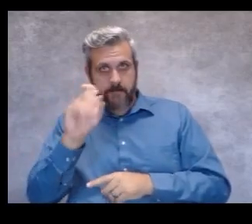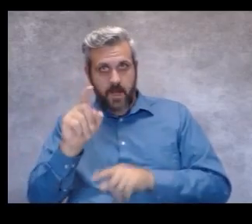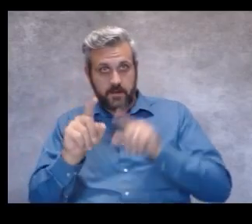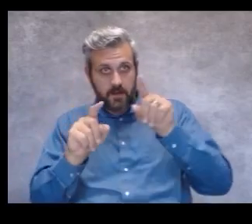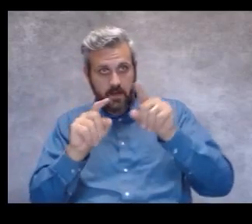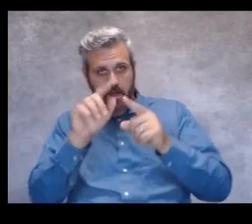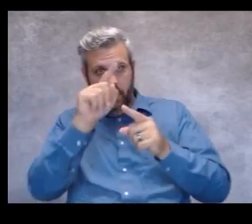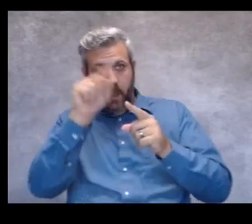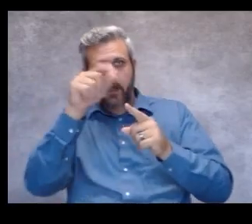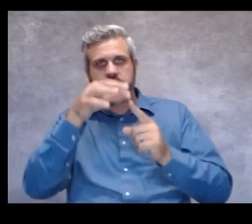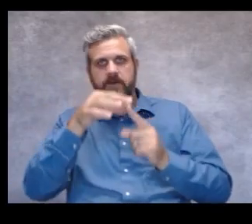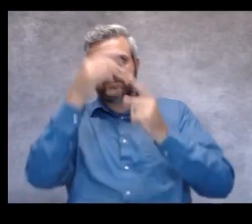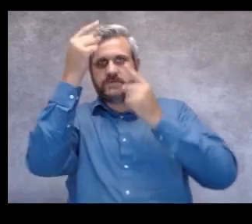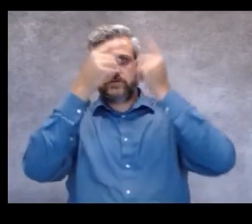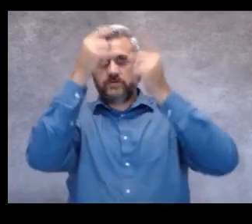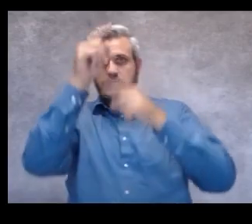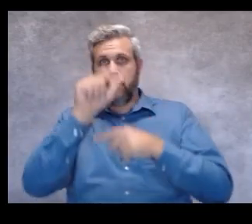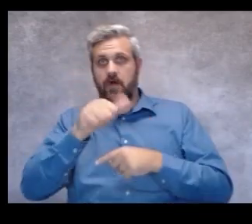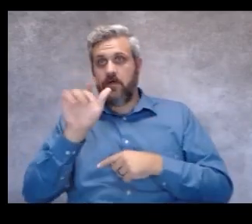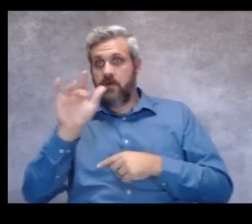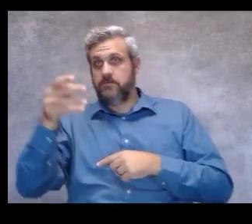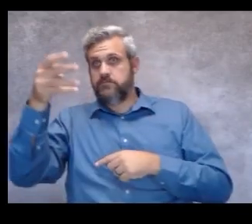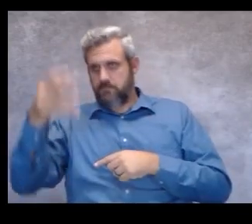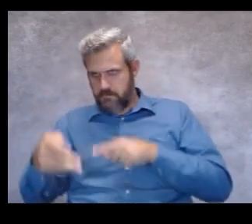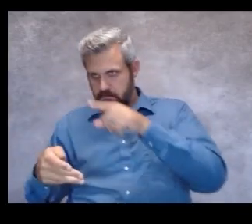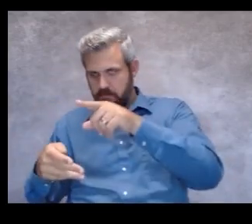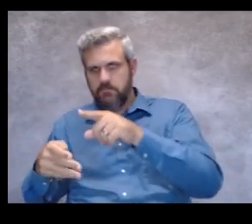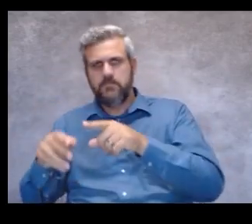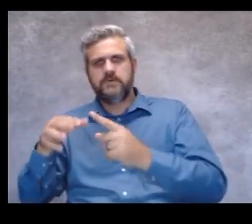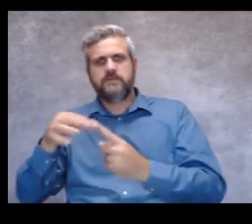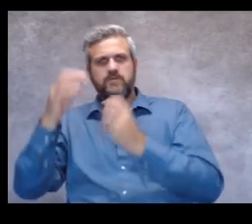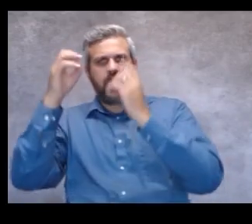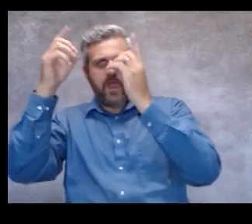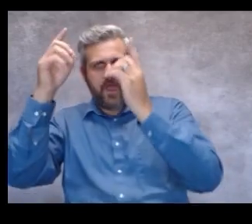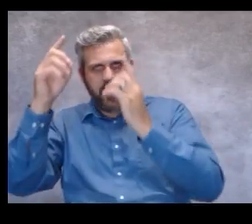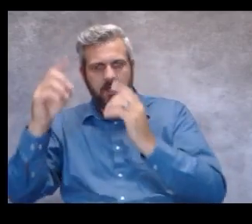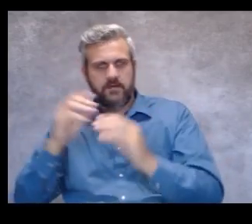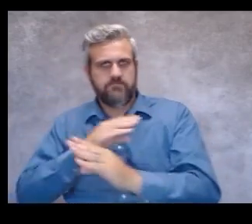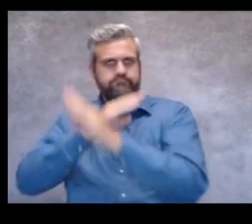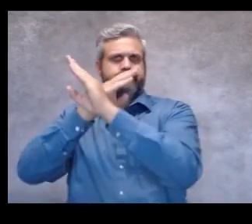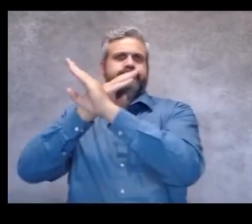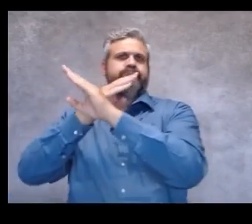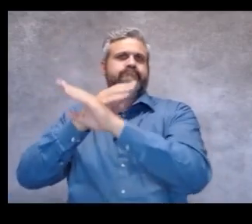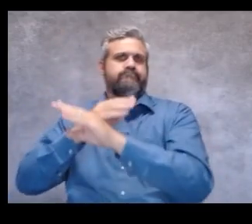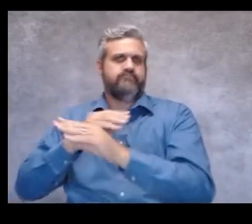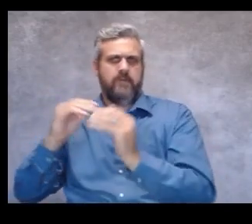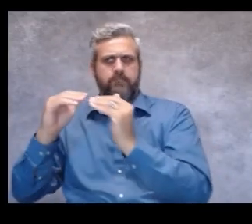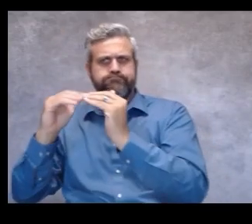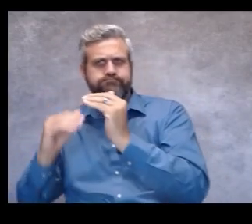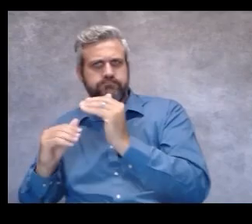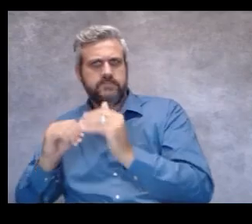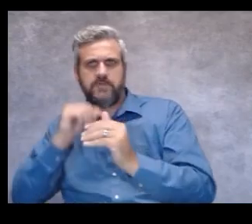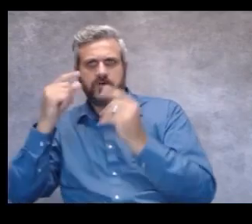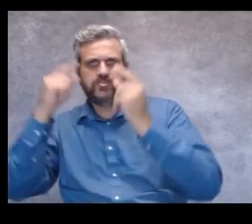drop-own box that lists special special ed disadvantaged or underachieving.